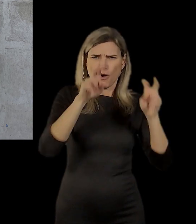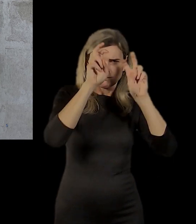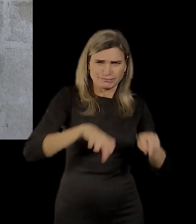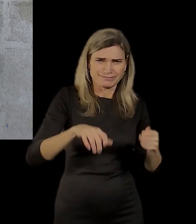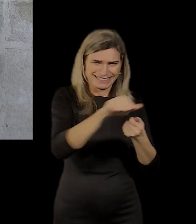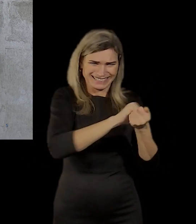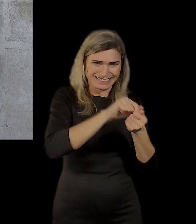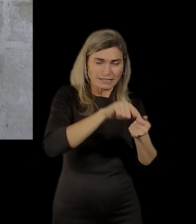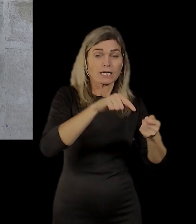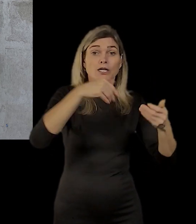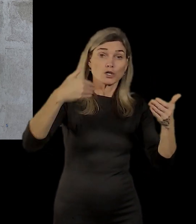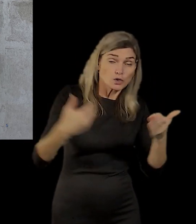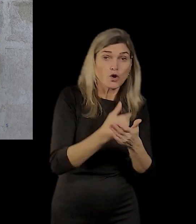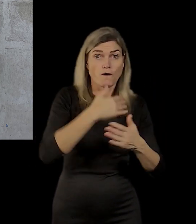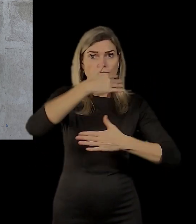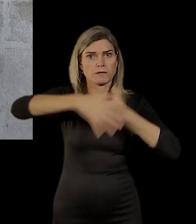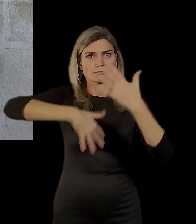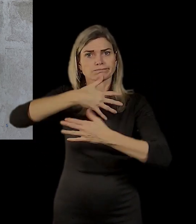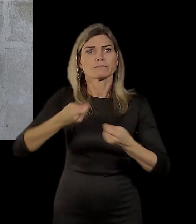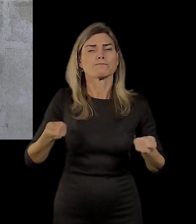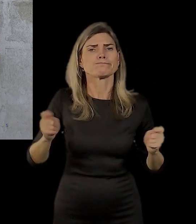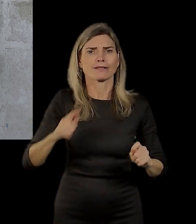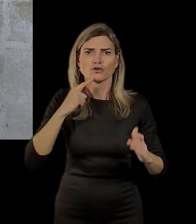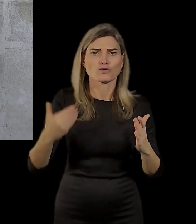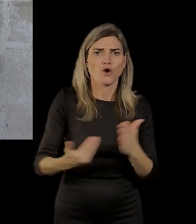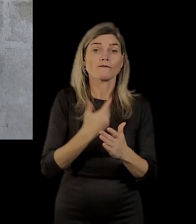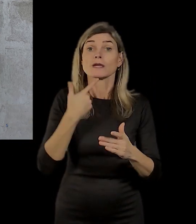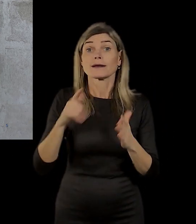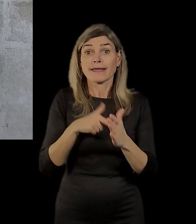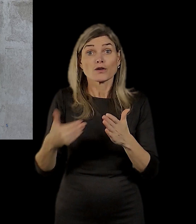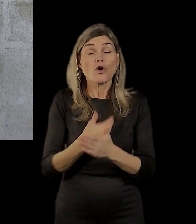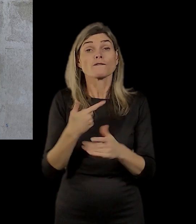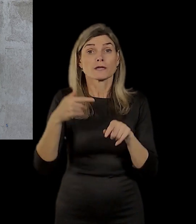that we are able to replace with this method, so we don't have to demolish or mine a hill somewhere,